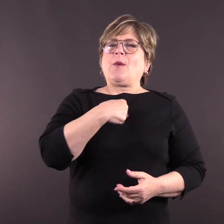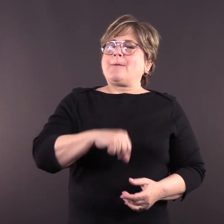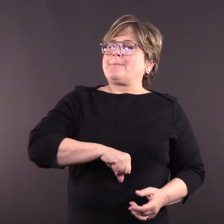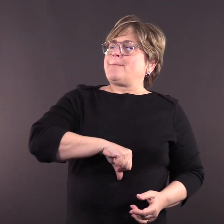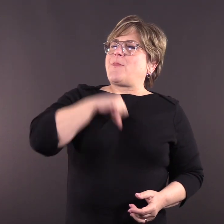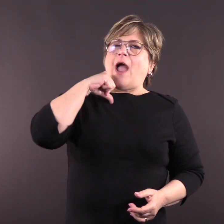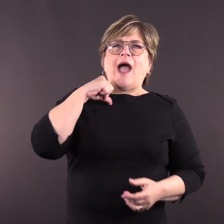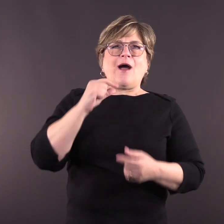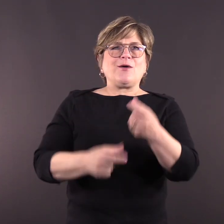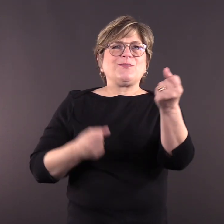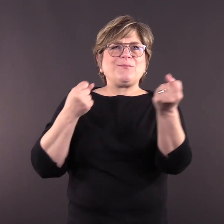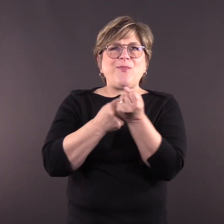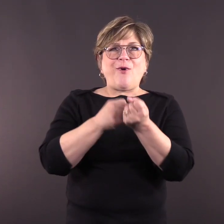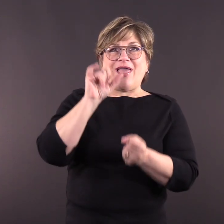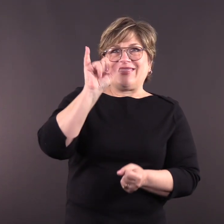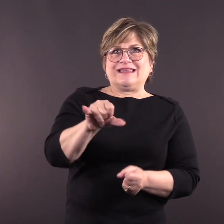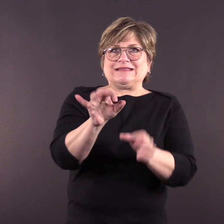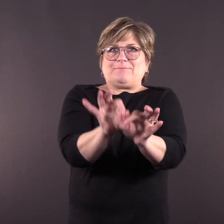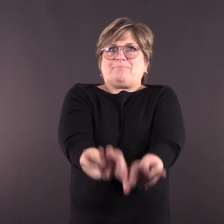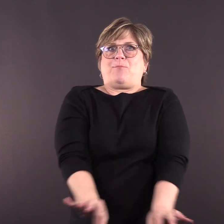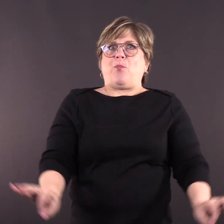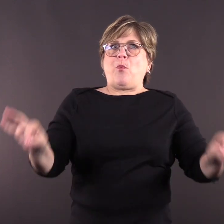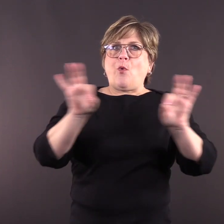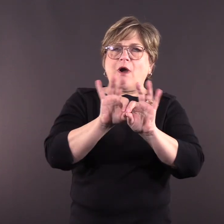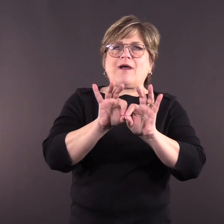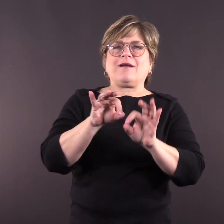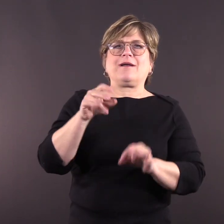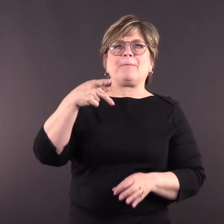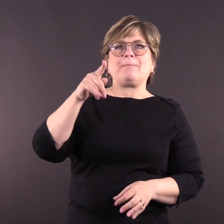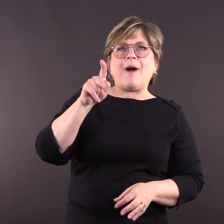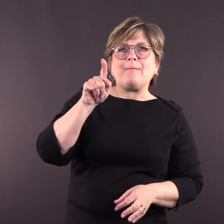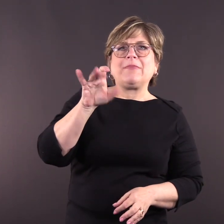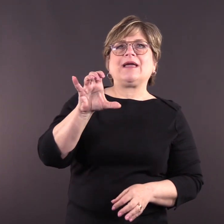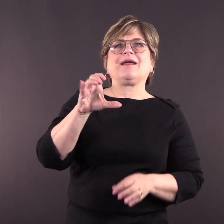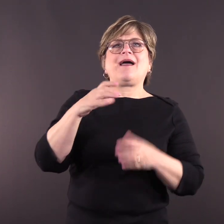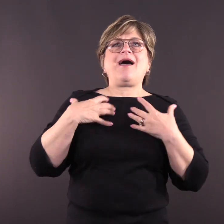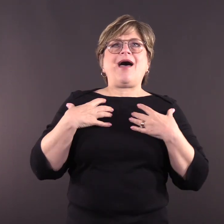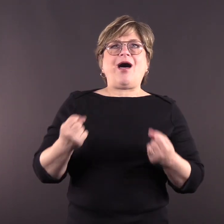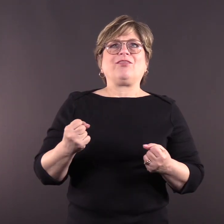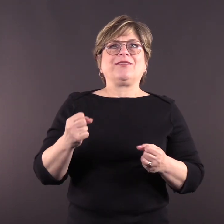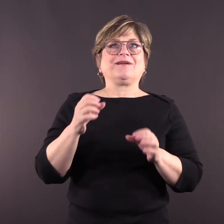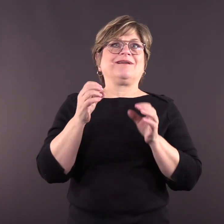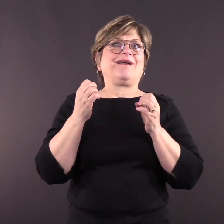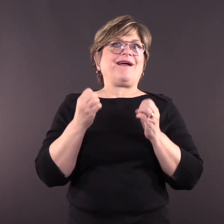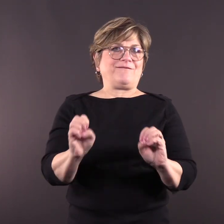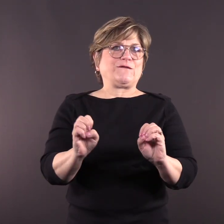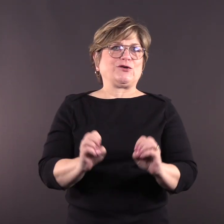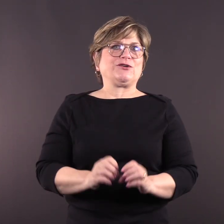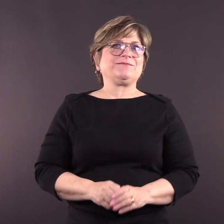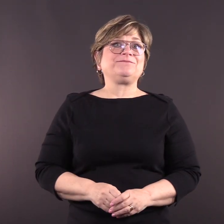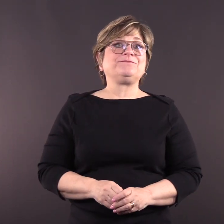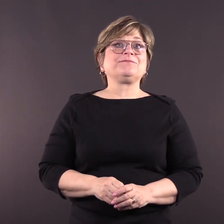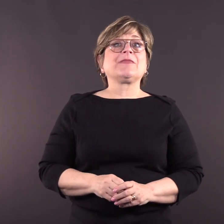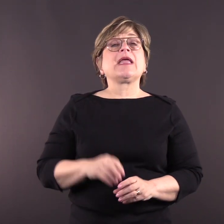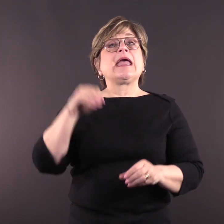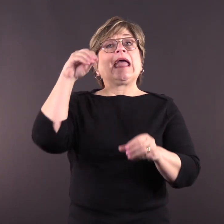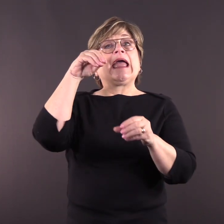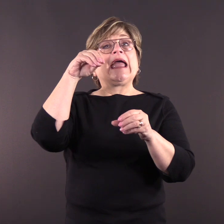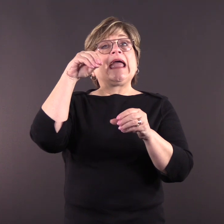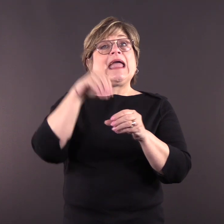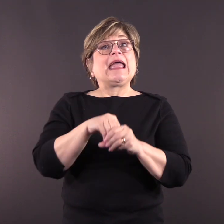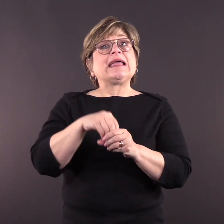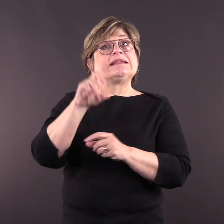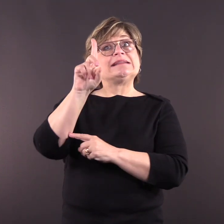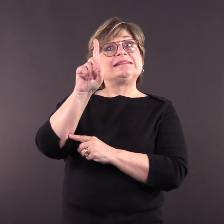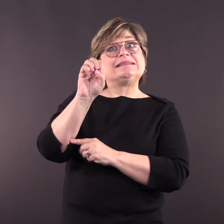and we are proud to support this important public health effort.